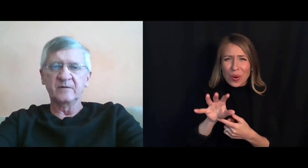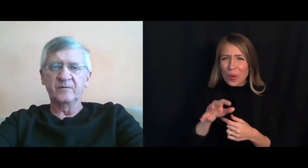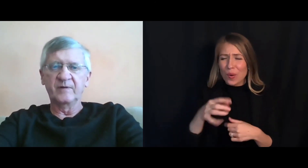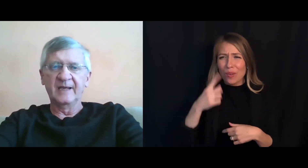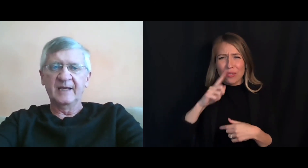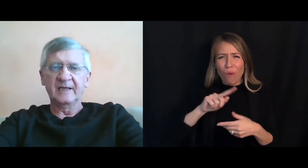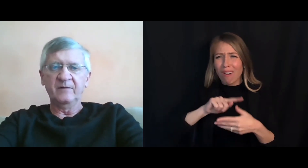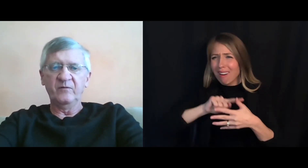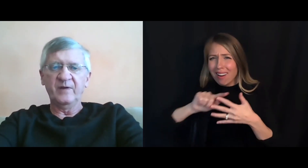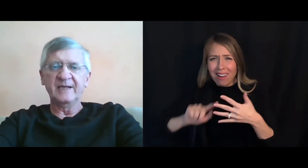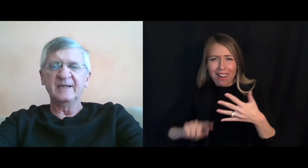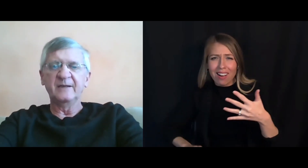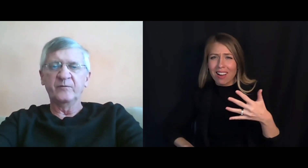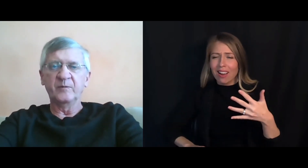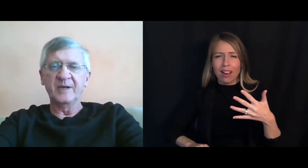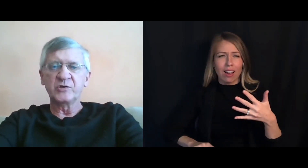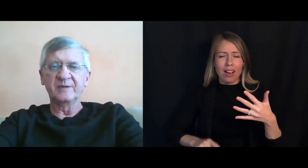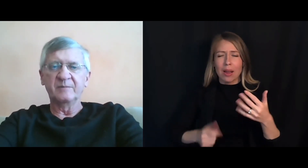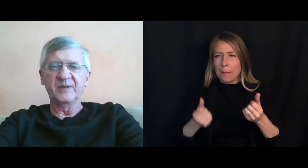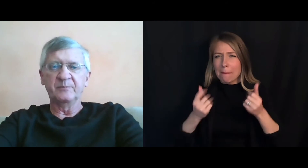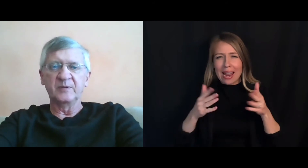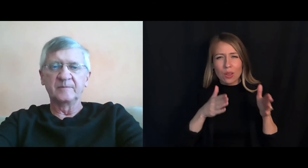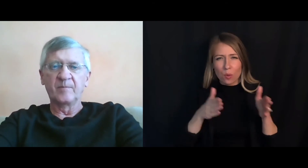of conveying information to people.